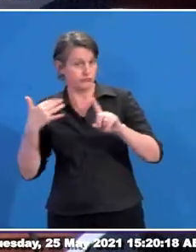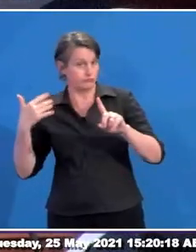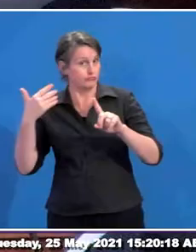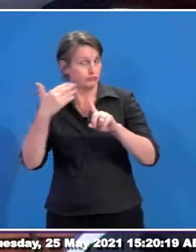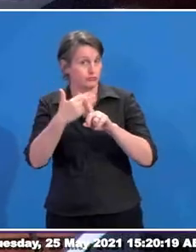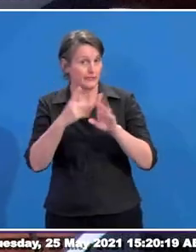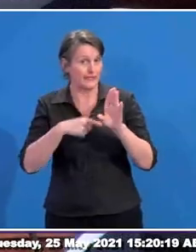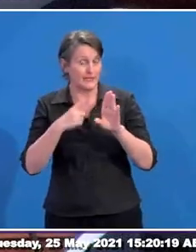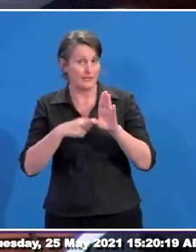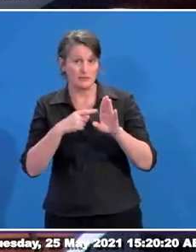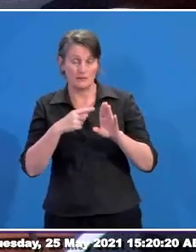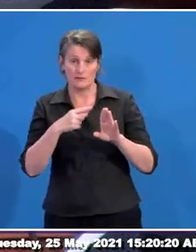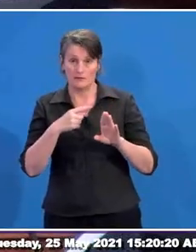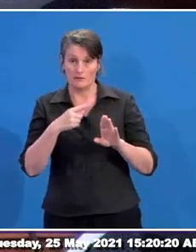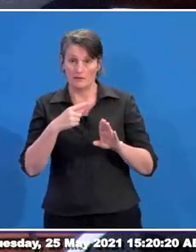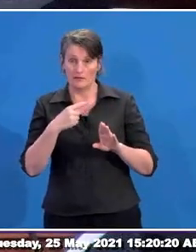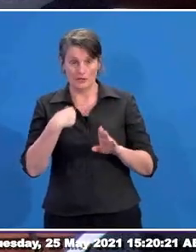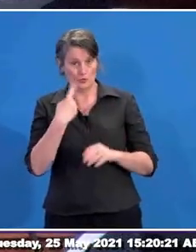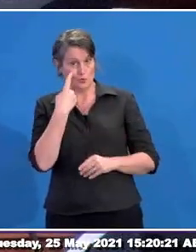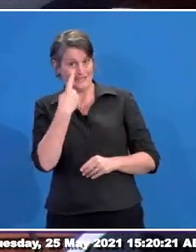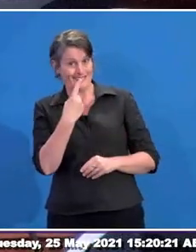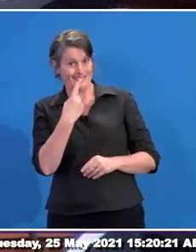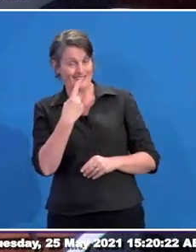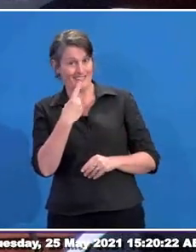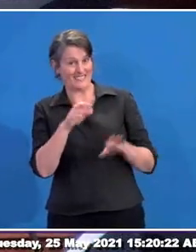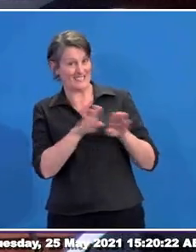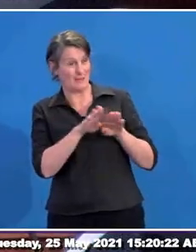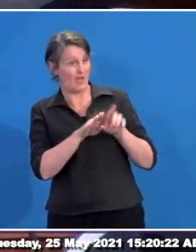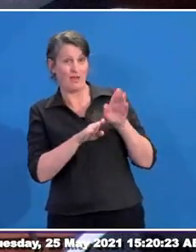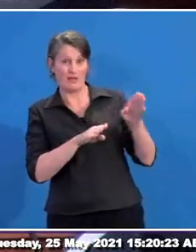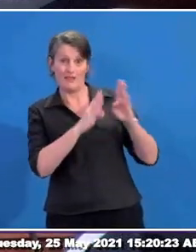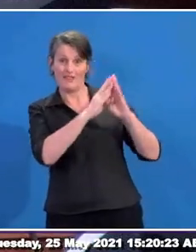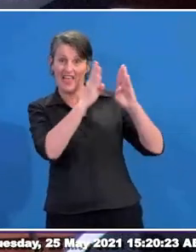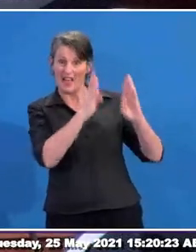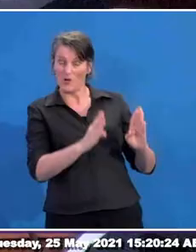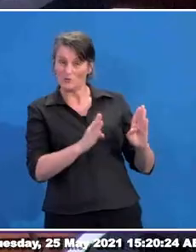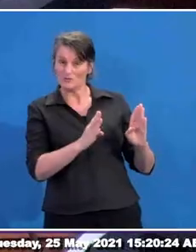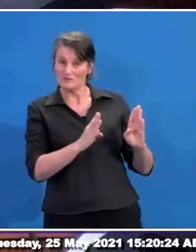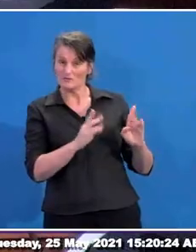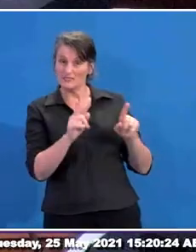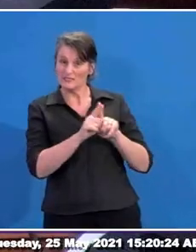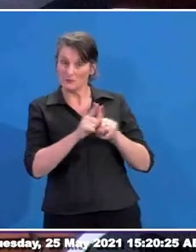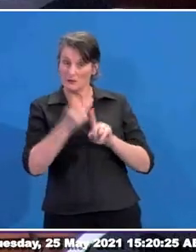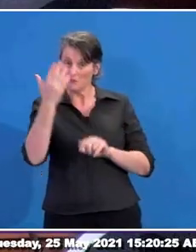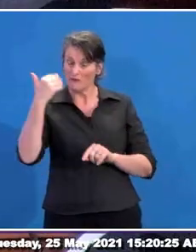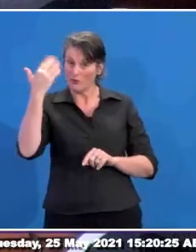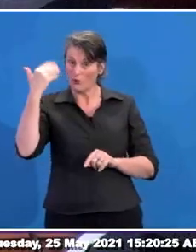come across a culture in a setting of this kind that was in such a crisis?